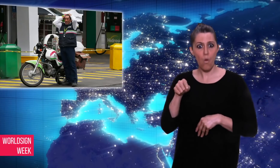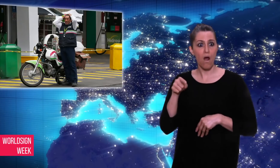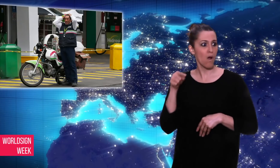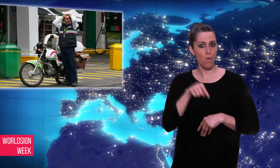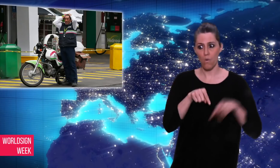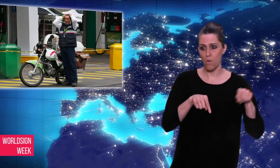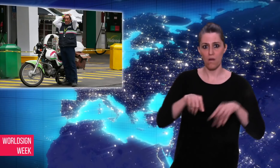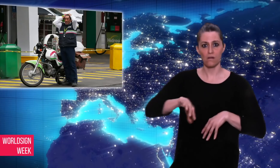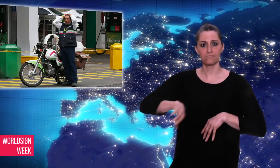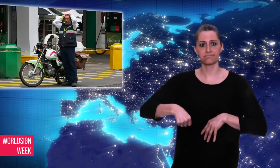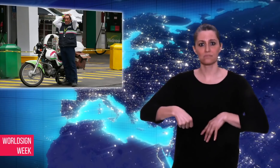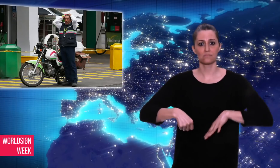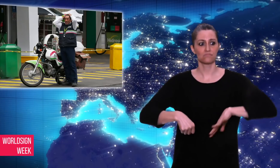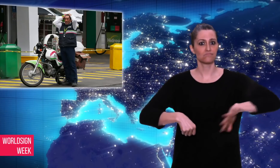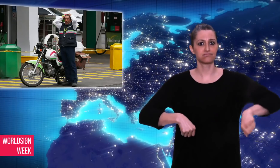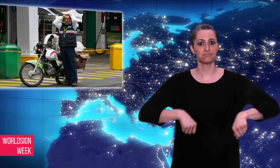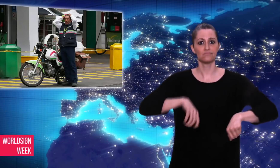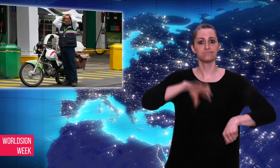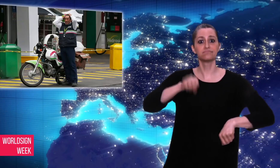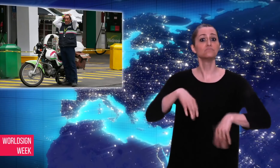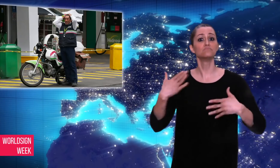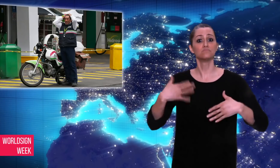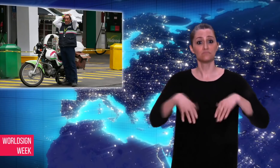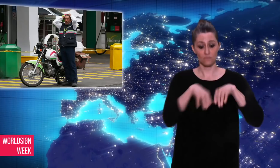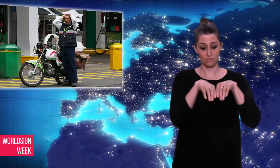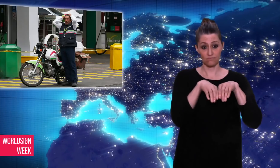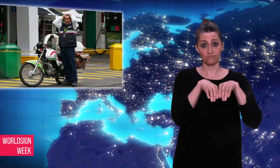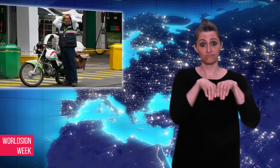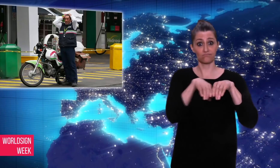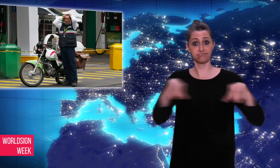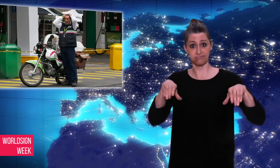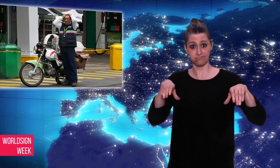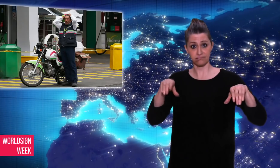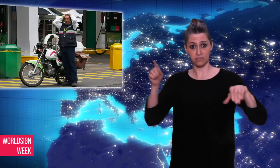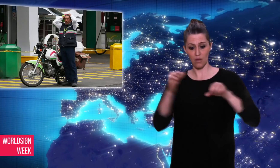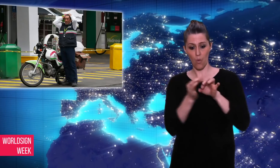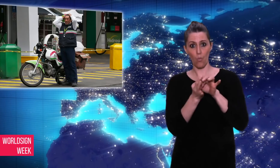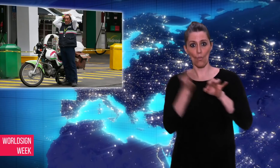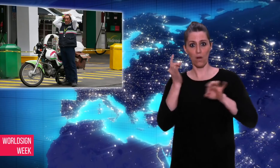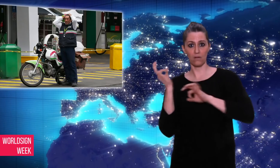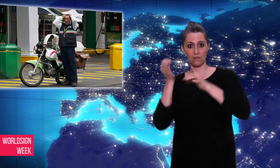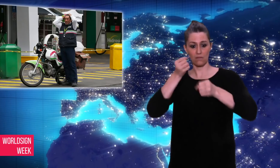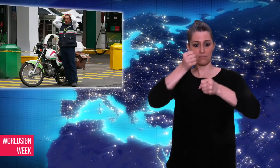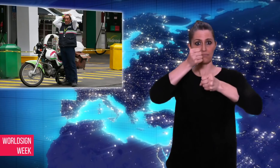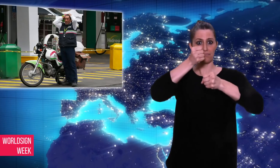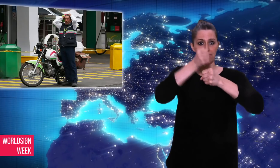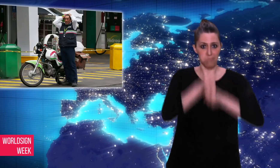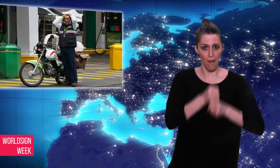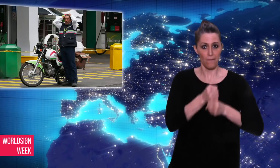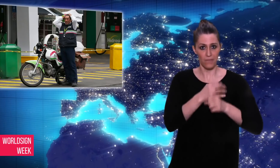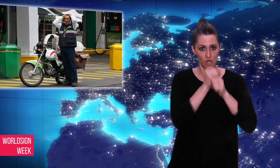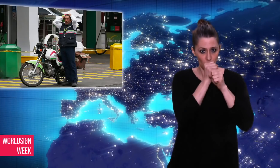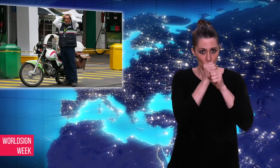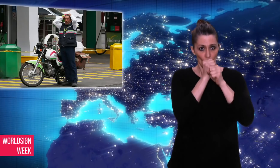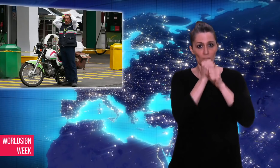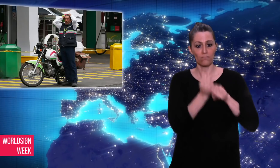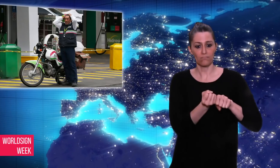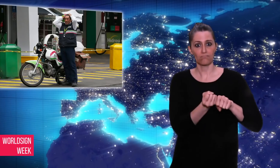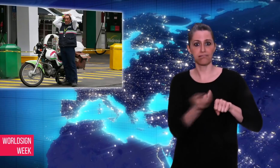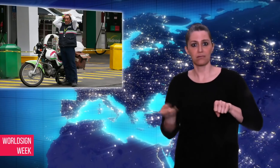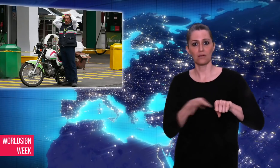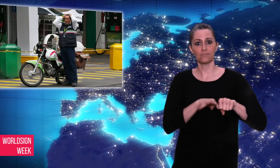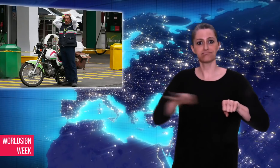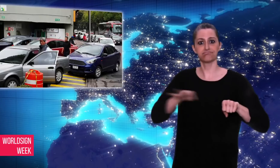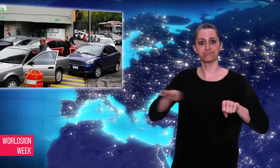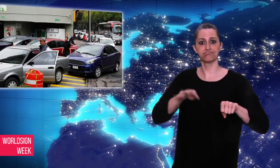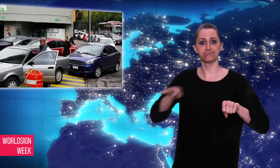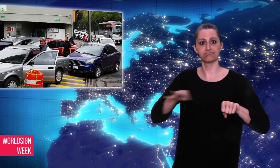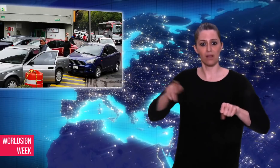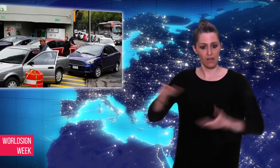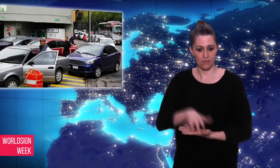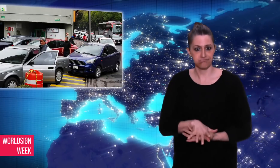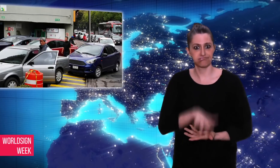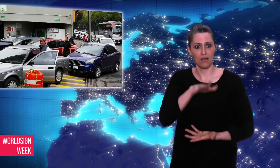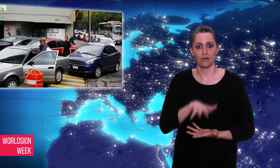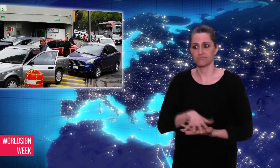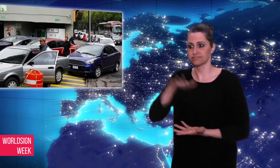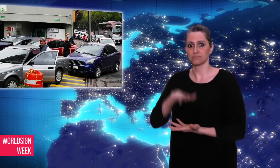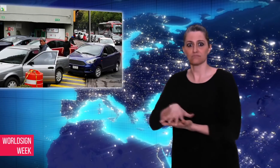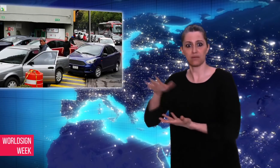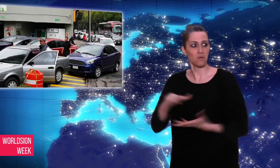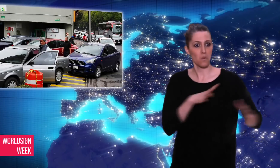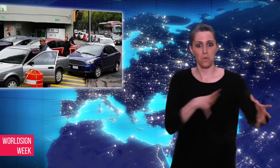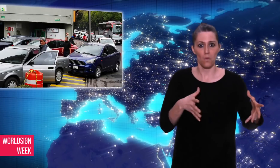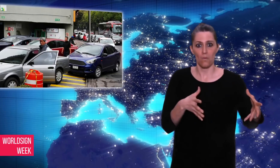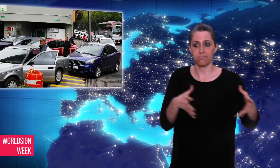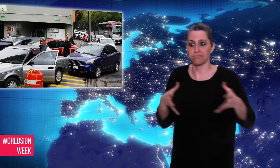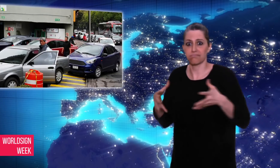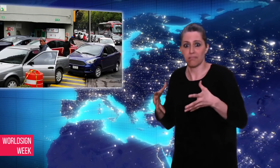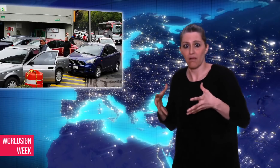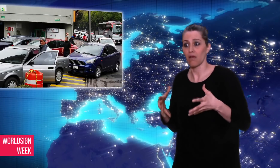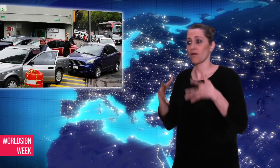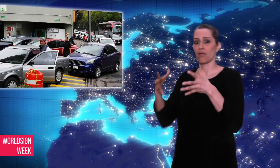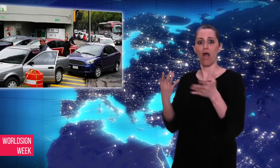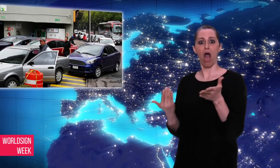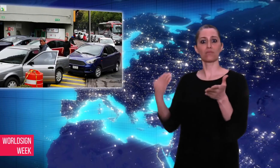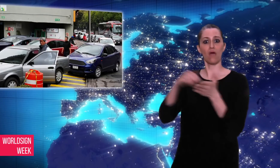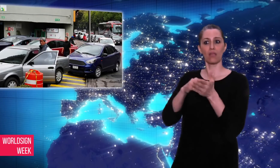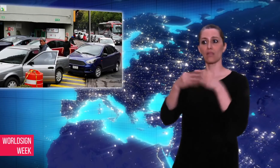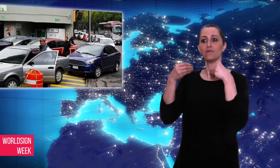They tapped into the pipeline and siphoned fuel for resale in